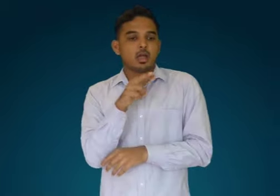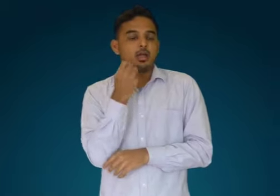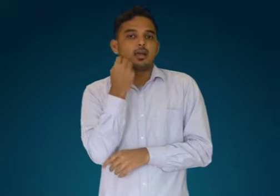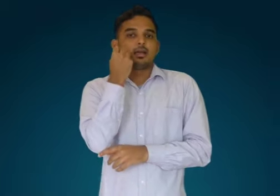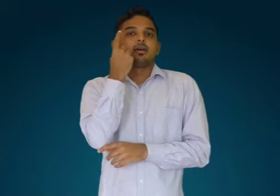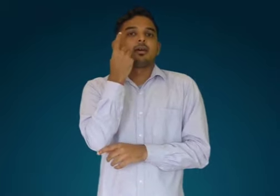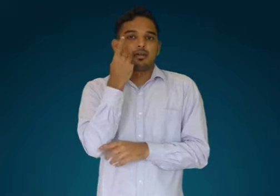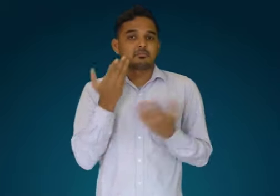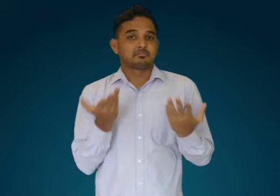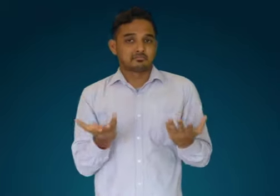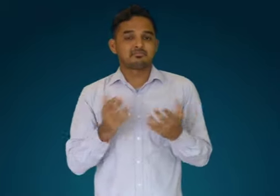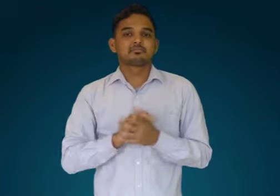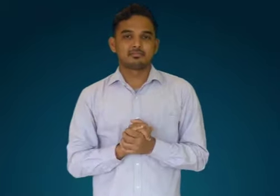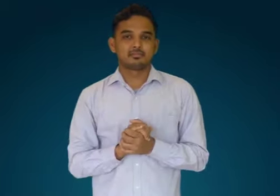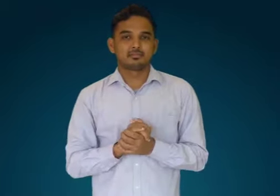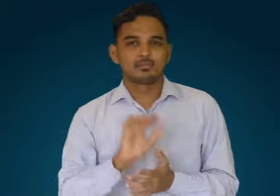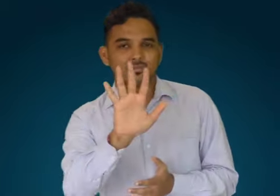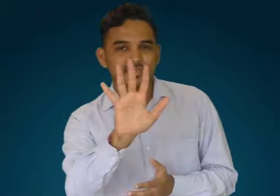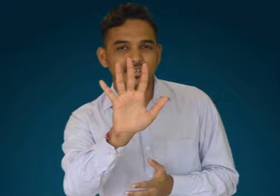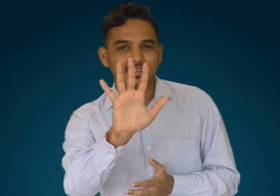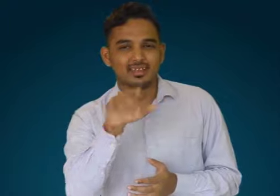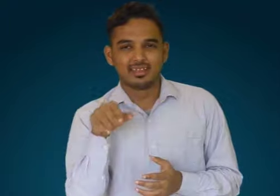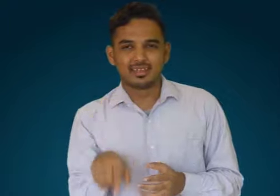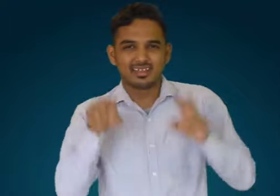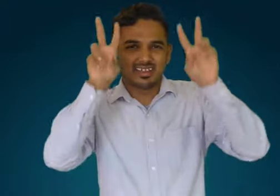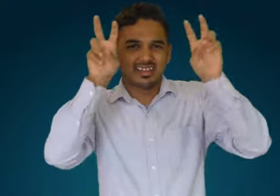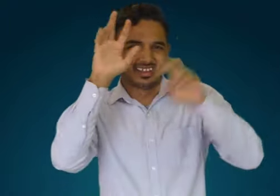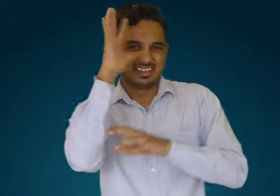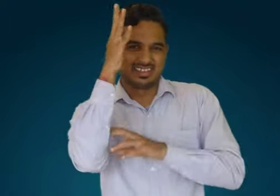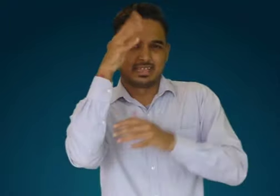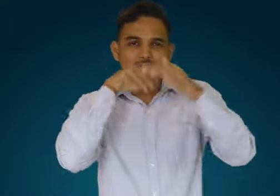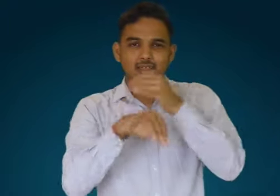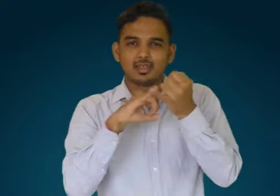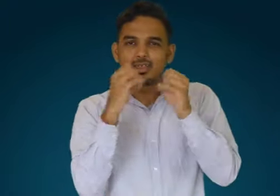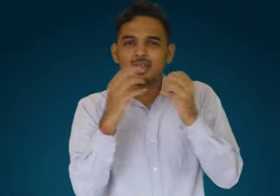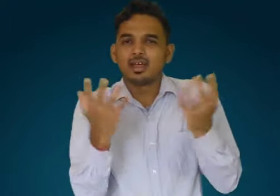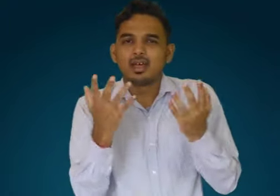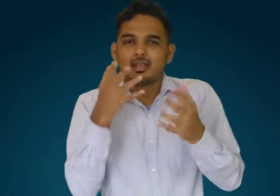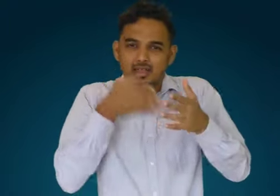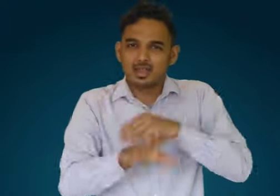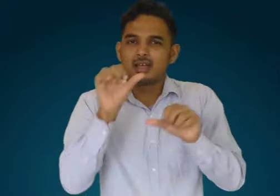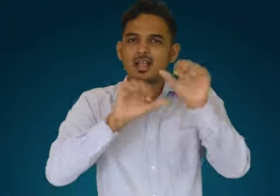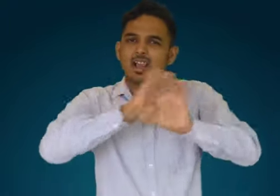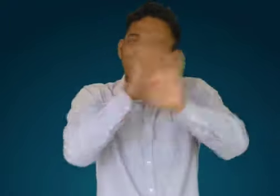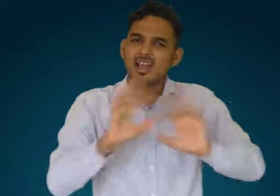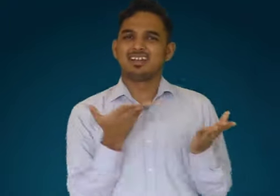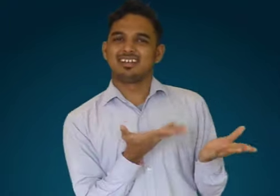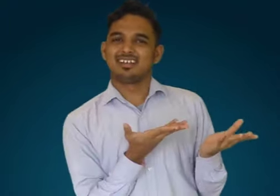connected to the concept i explained how plants use sunlight to make food